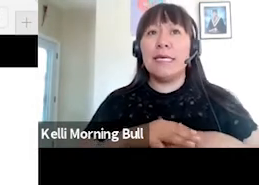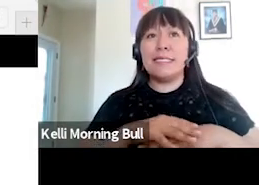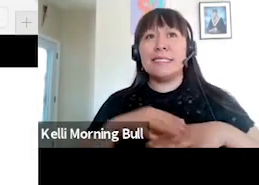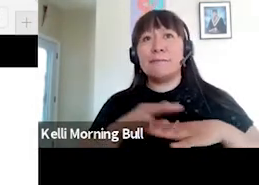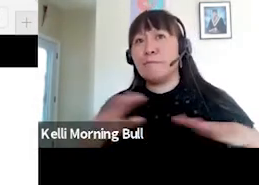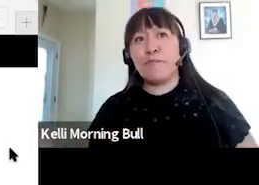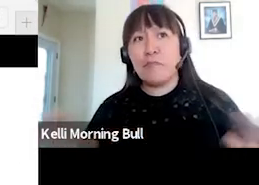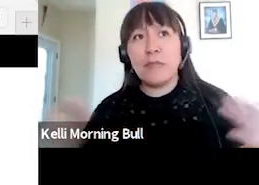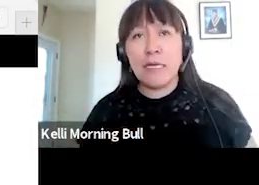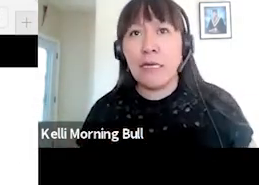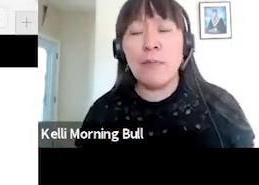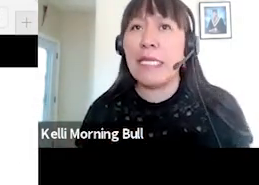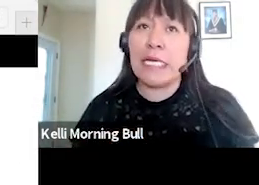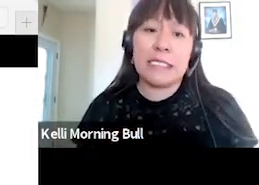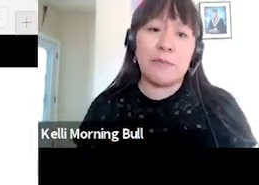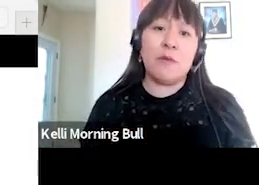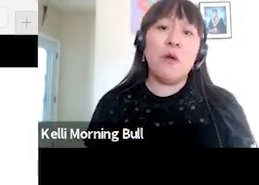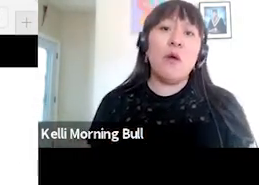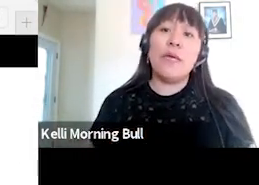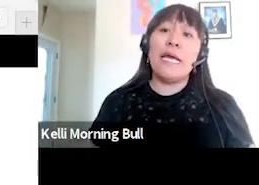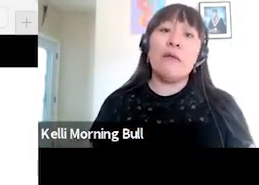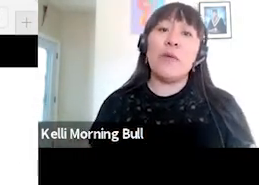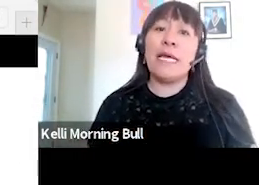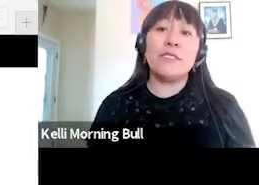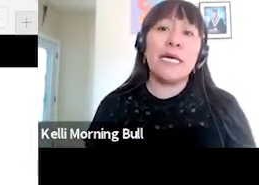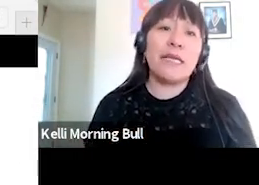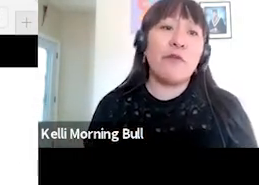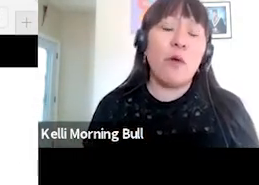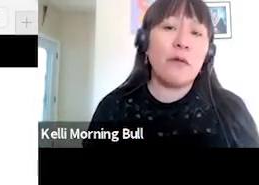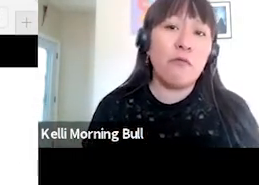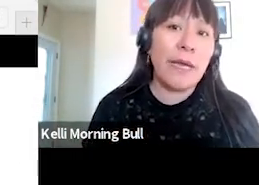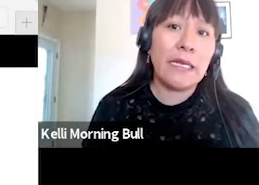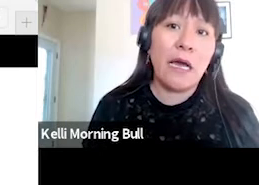it's completely unacceptable. We can't. We can't do that if we want to remain a